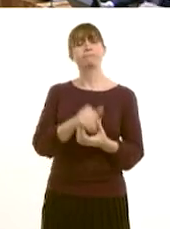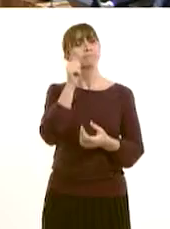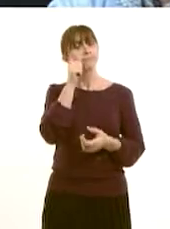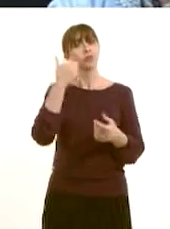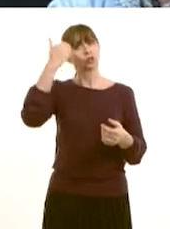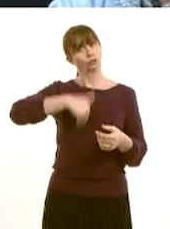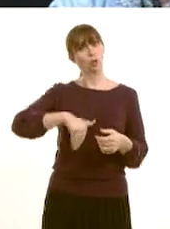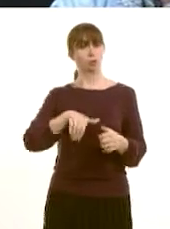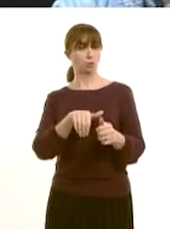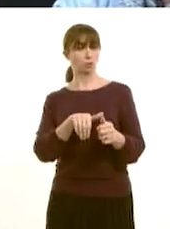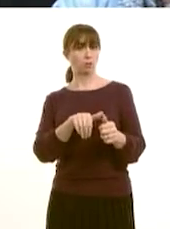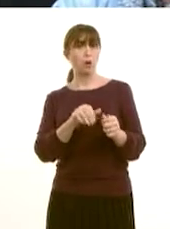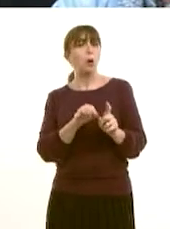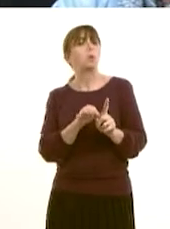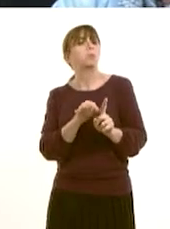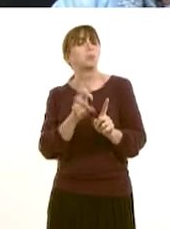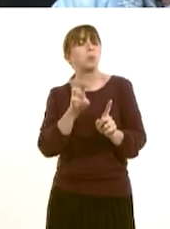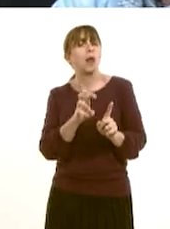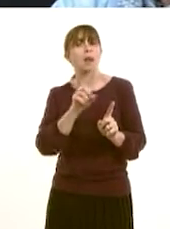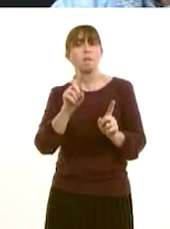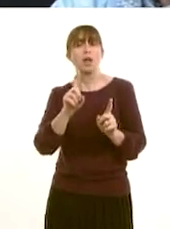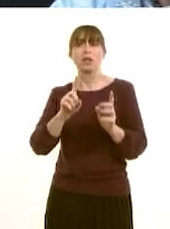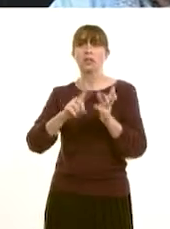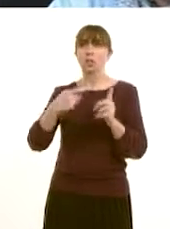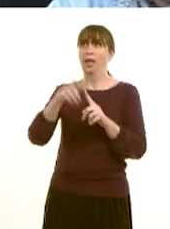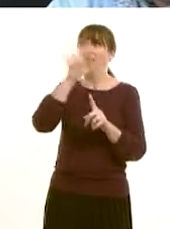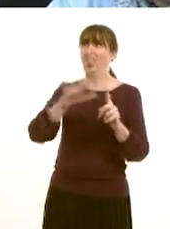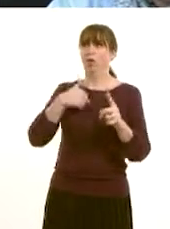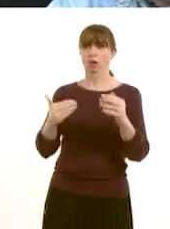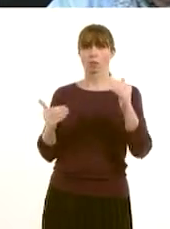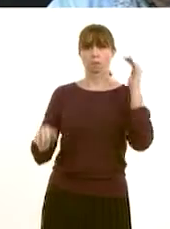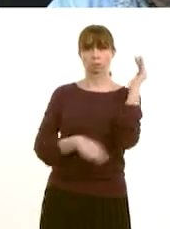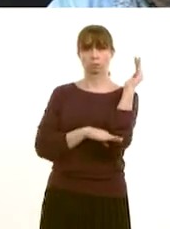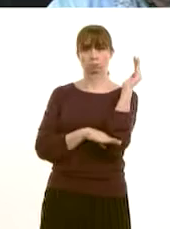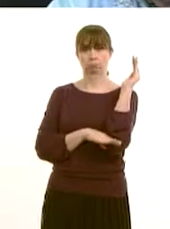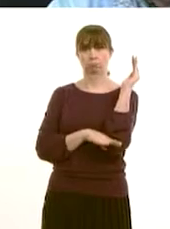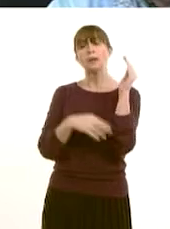in Wales, but unfortunately weíre still at the bottom of the UK league table, even though weíve made that progress.